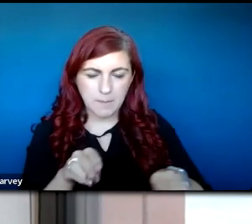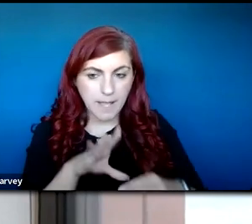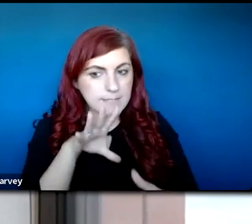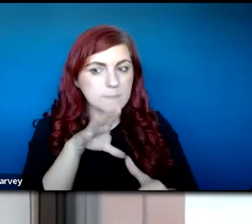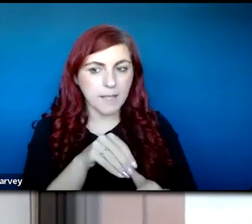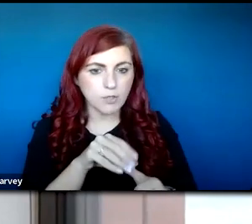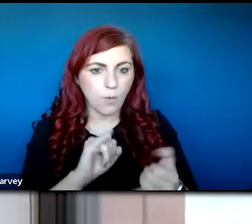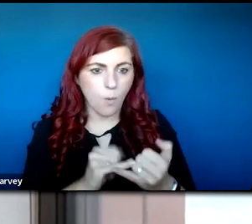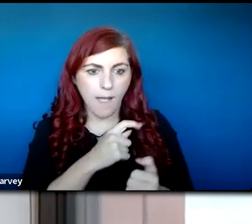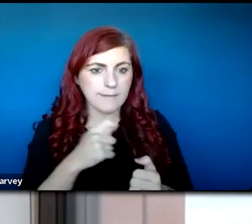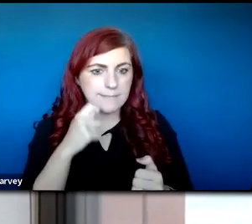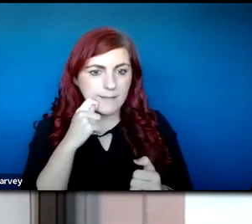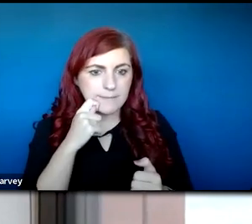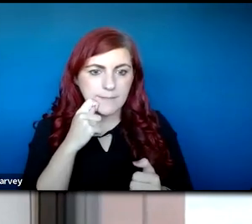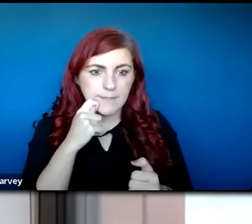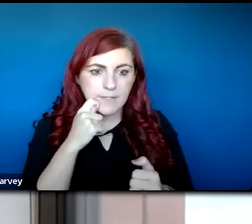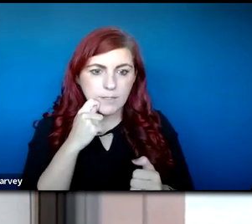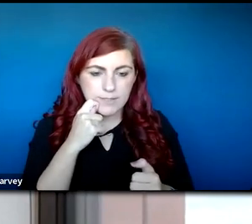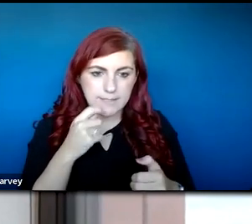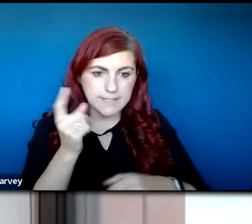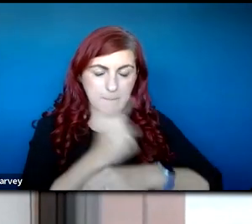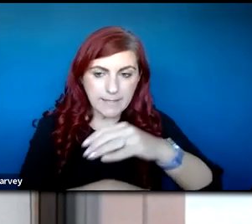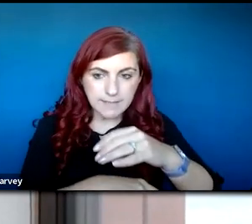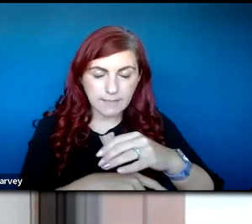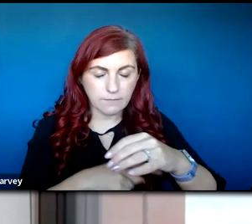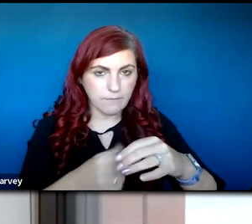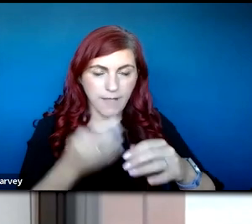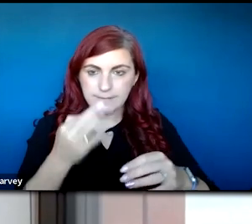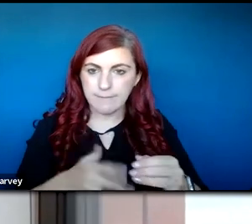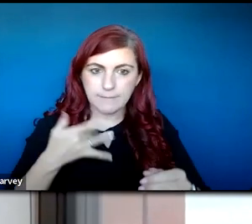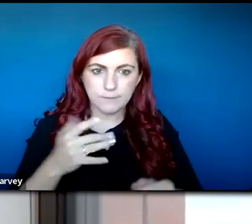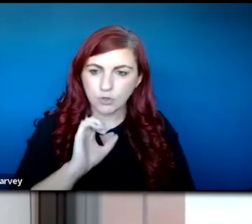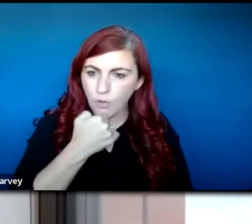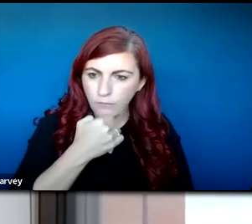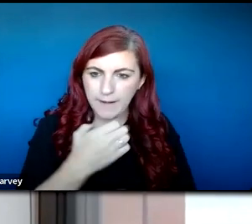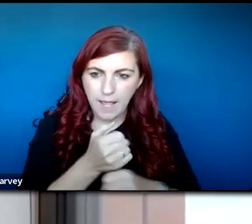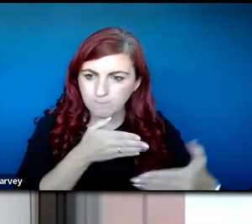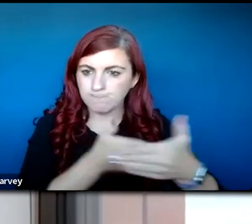disability to a great extent, are finding life tough and face barriers and difficulties to